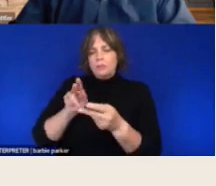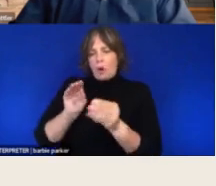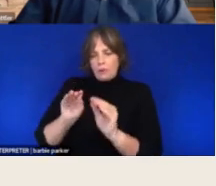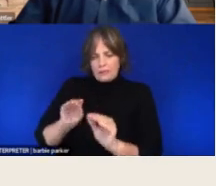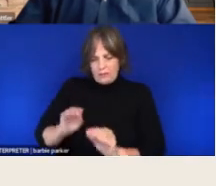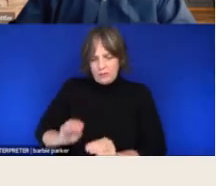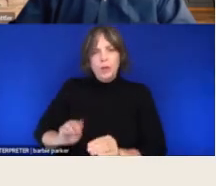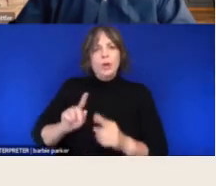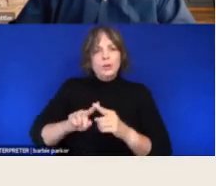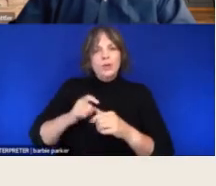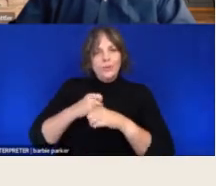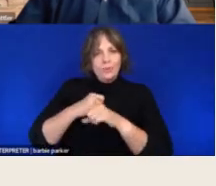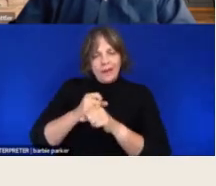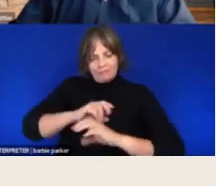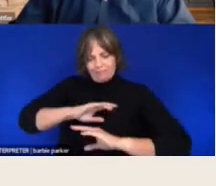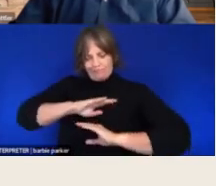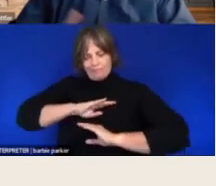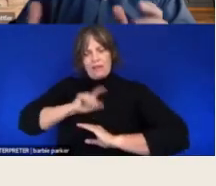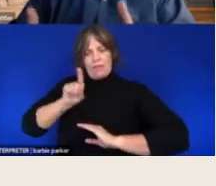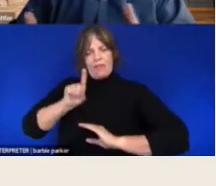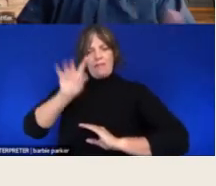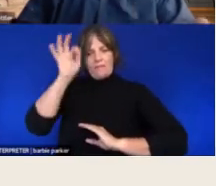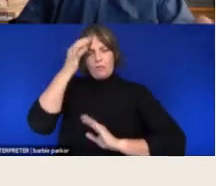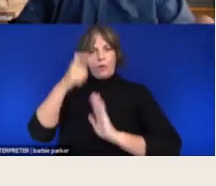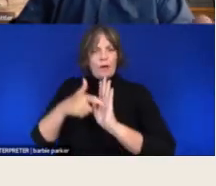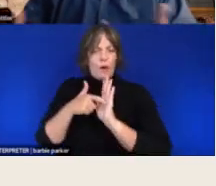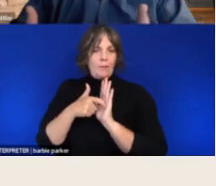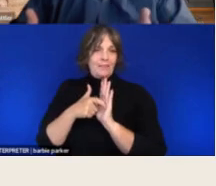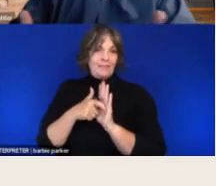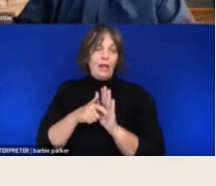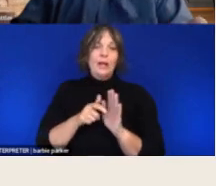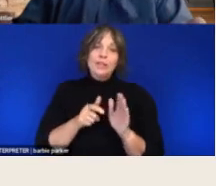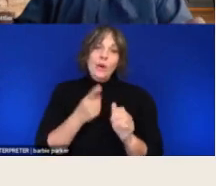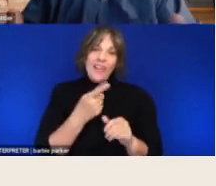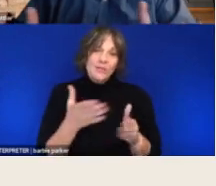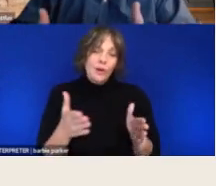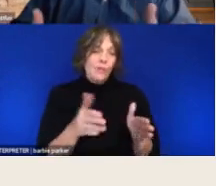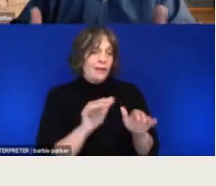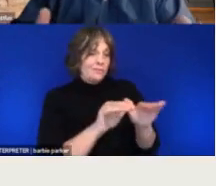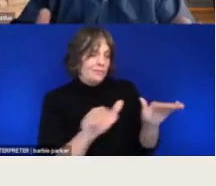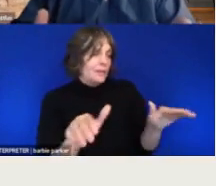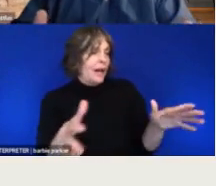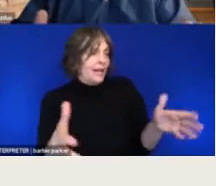people can send that information to you ahead of time, and then at the meeting, you can say, okay, so I've received this information, let's talk about